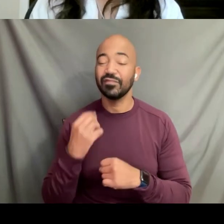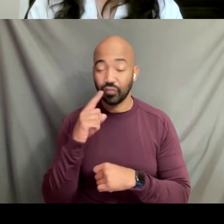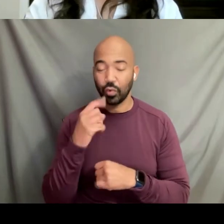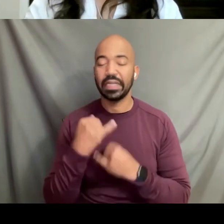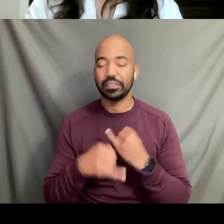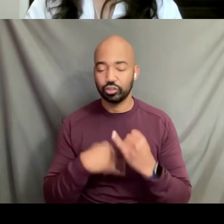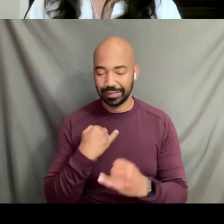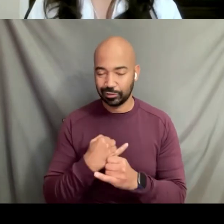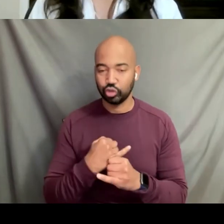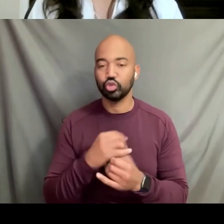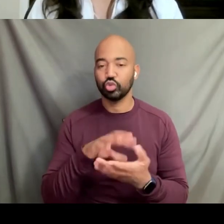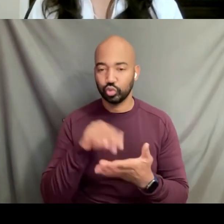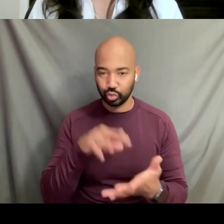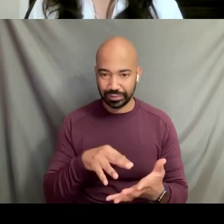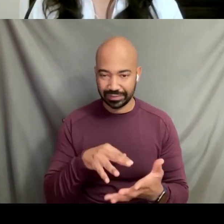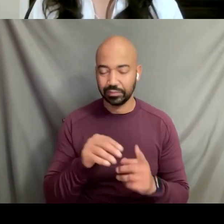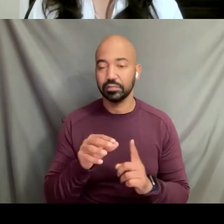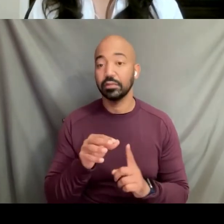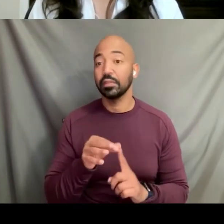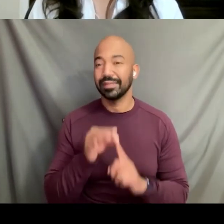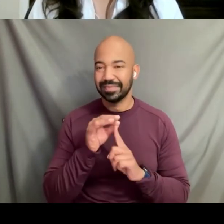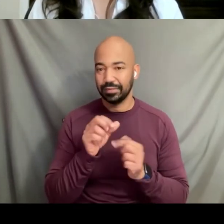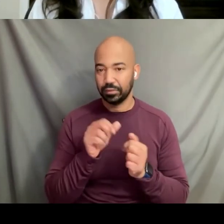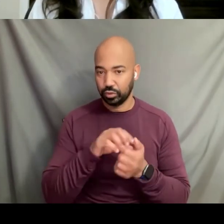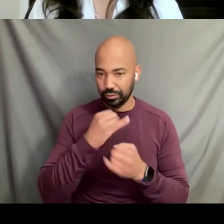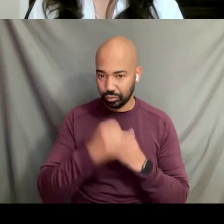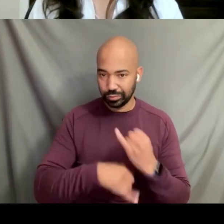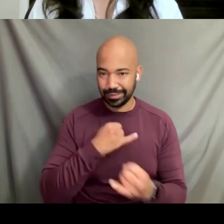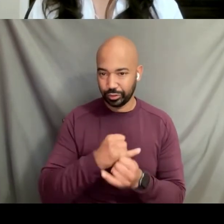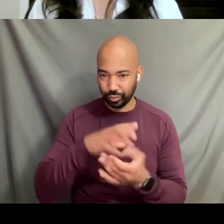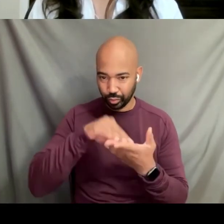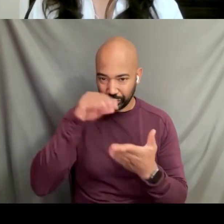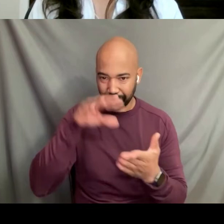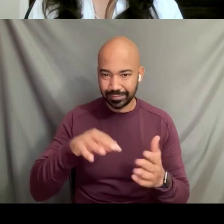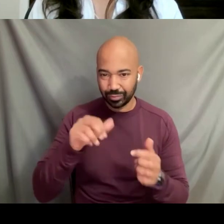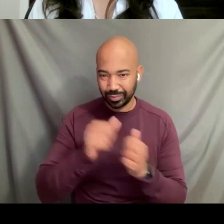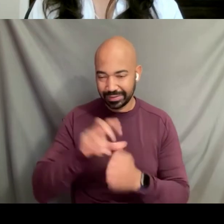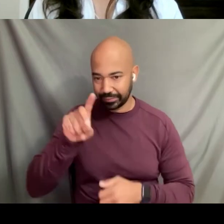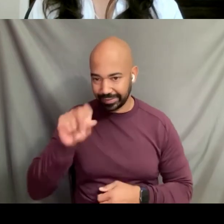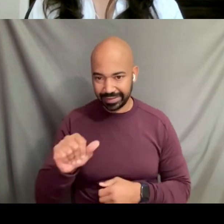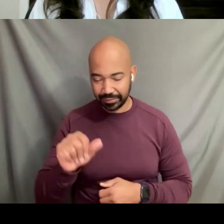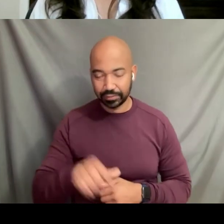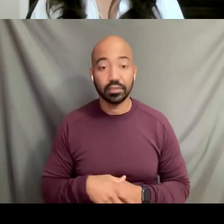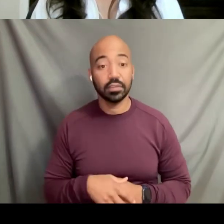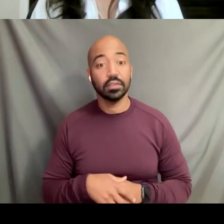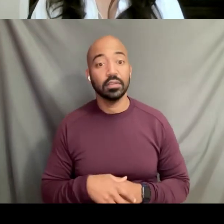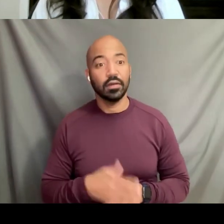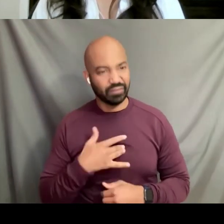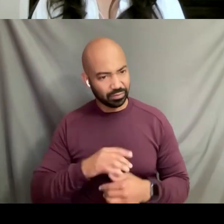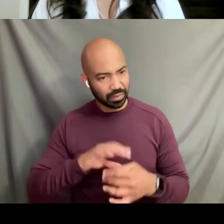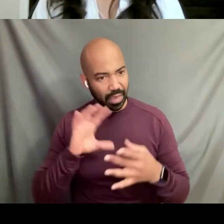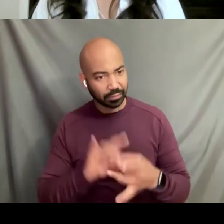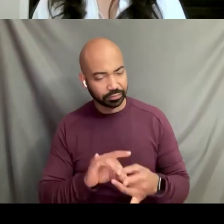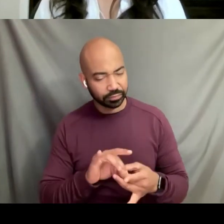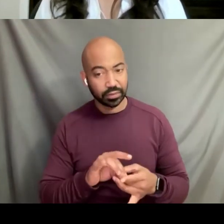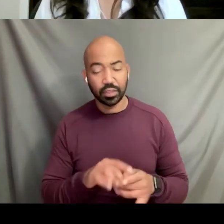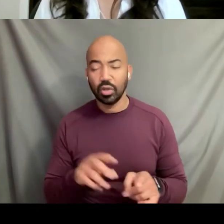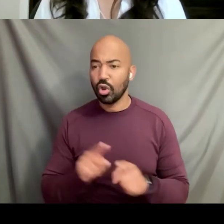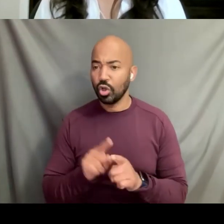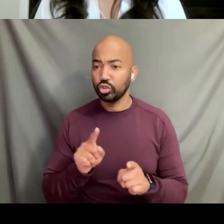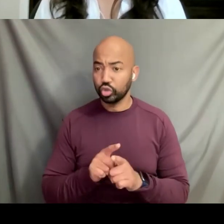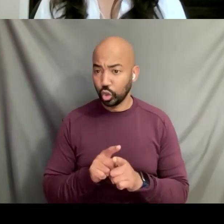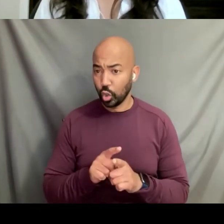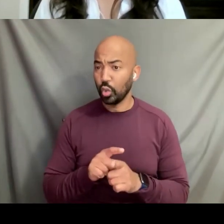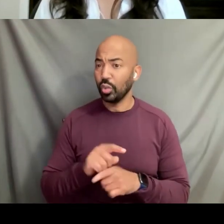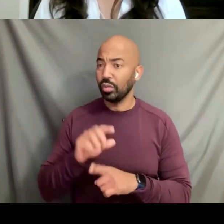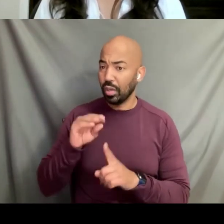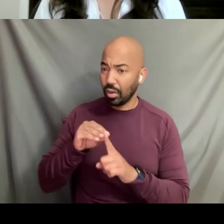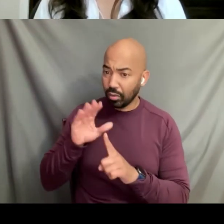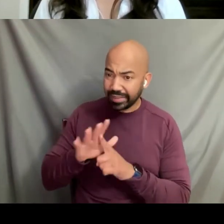and proper orientation has been conducted to make sure that they're inclusive of the entire process,